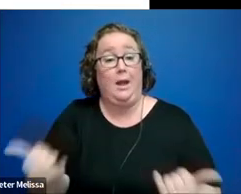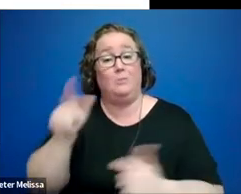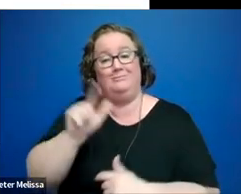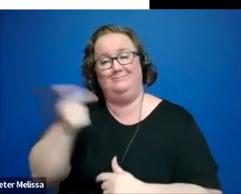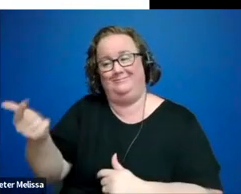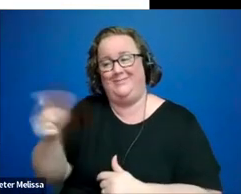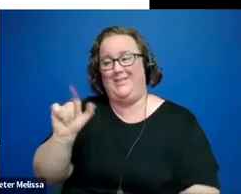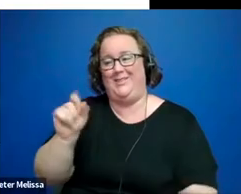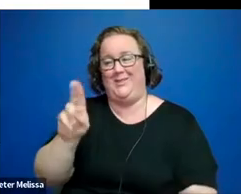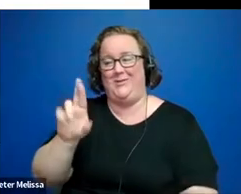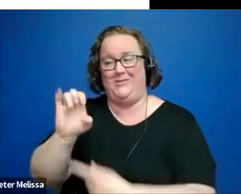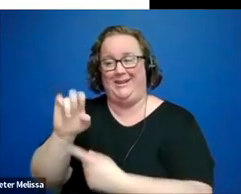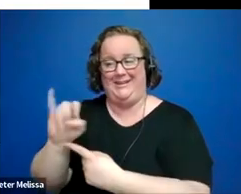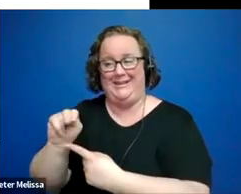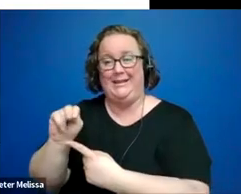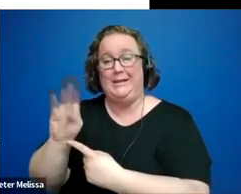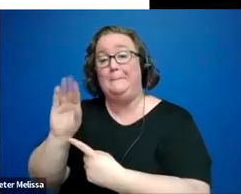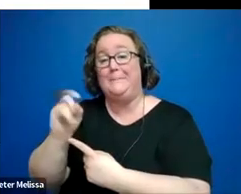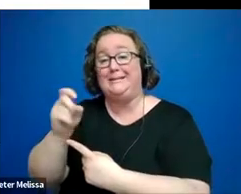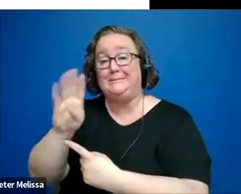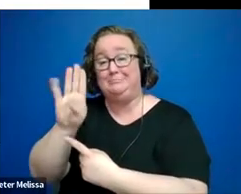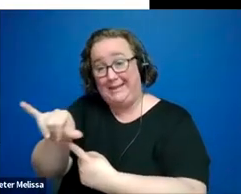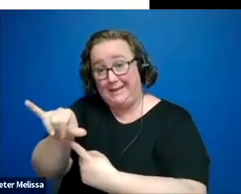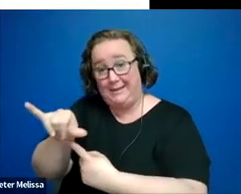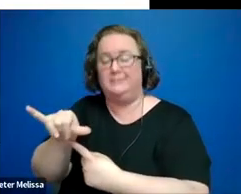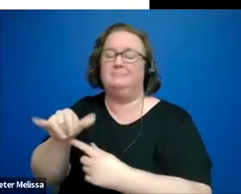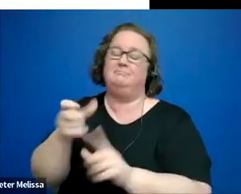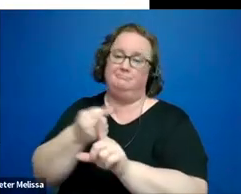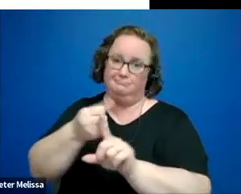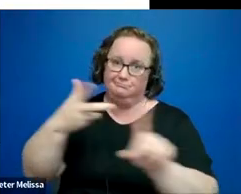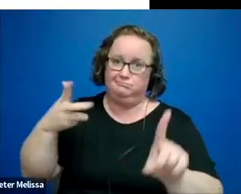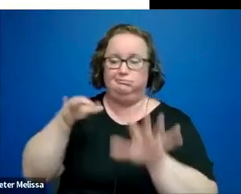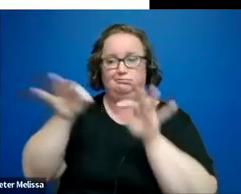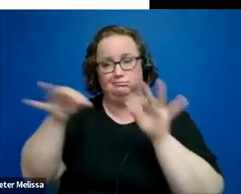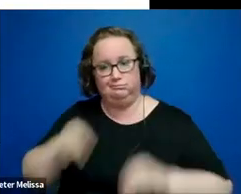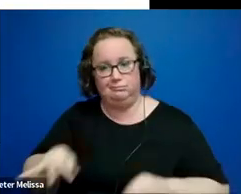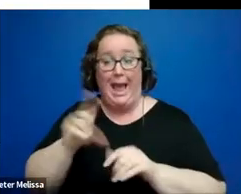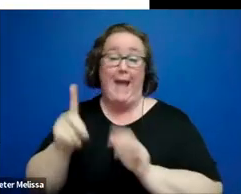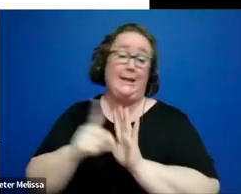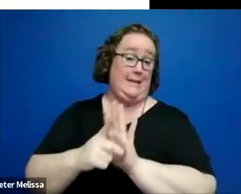Bixby to kind of give you all further information and a demo of our dashboard.